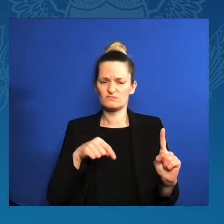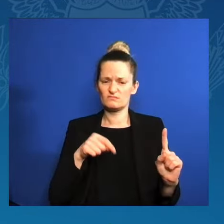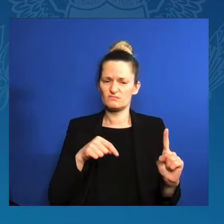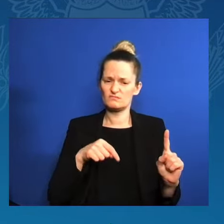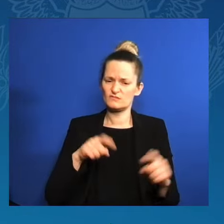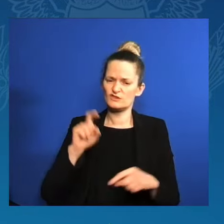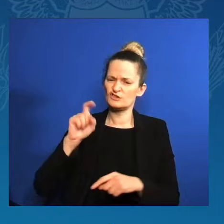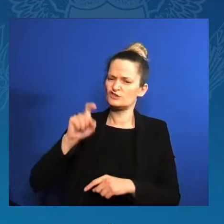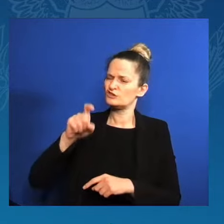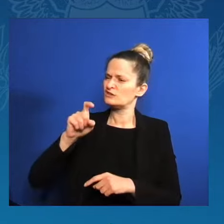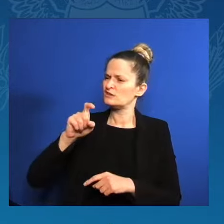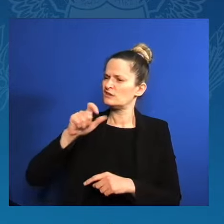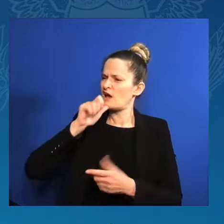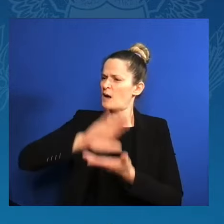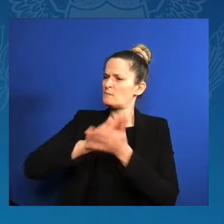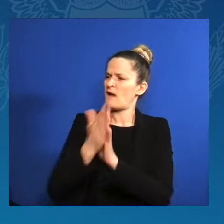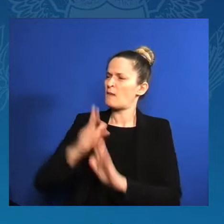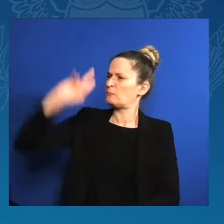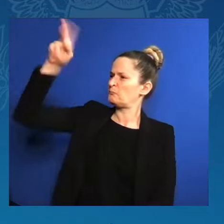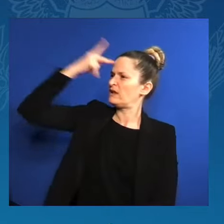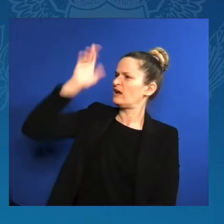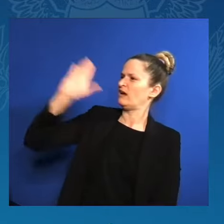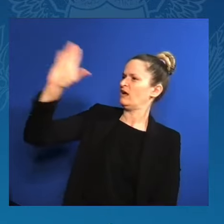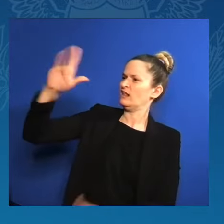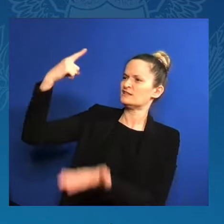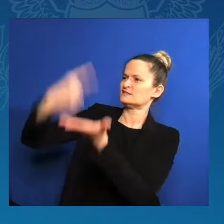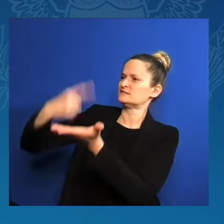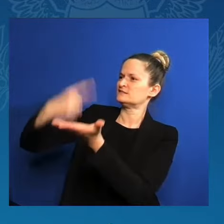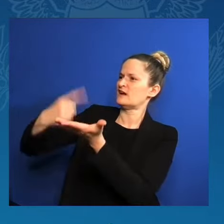These are -- we're talking about real people every day in our country --